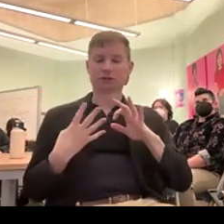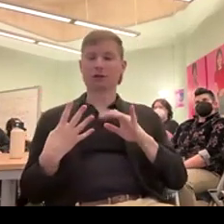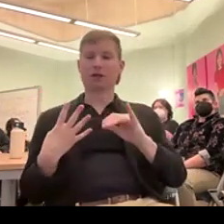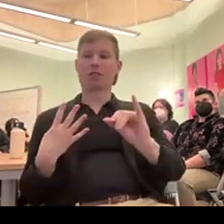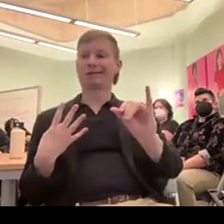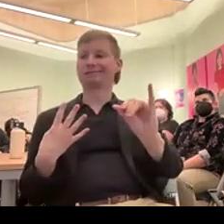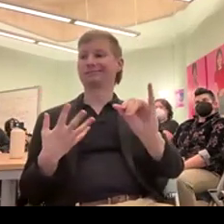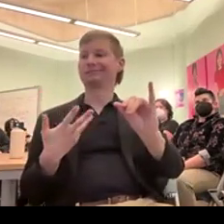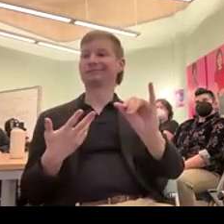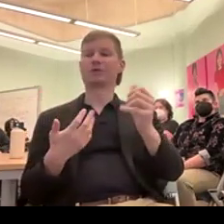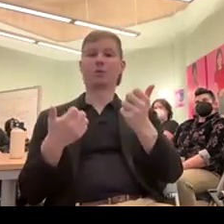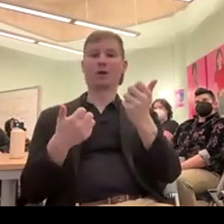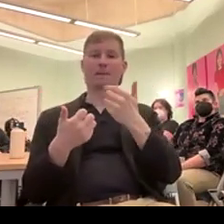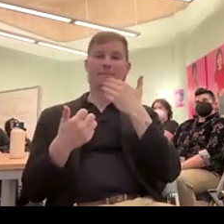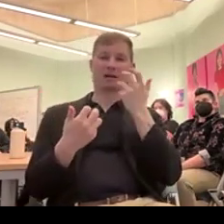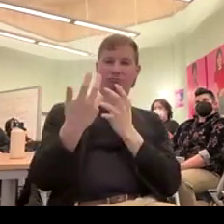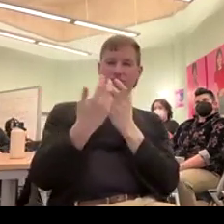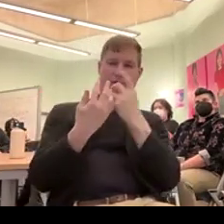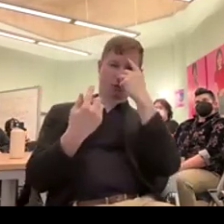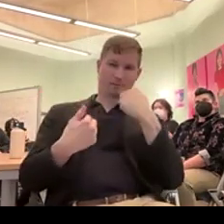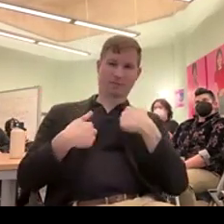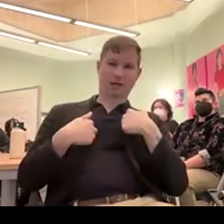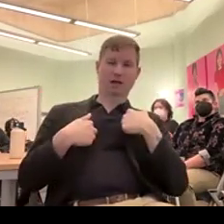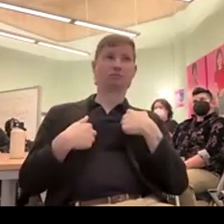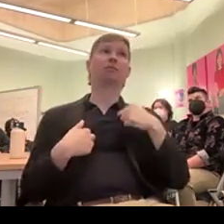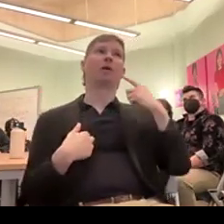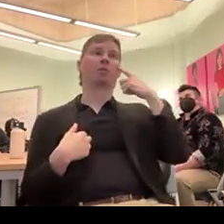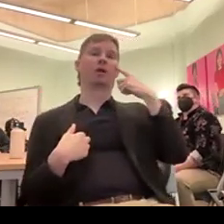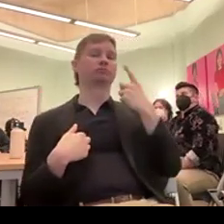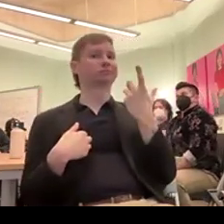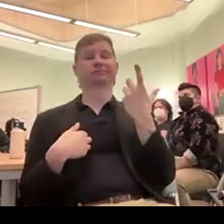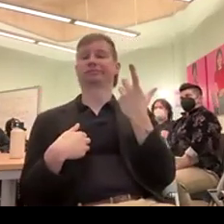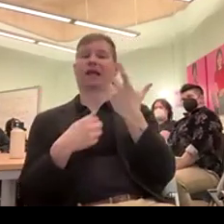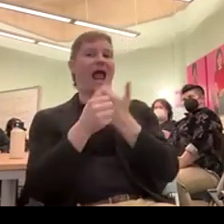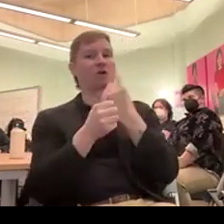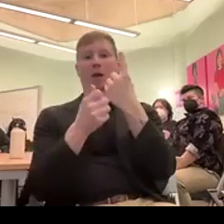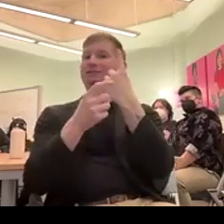pros and cons and options for myself in terms of what is actually more accommodating for me.